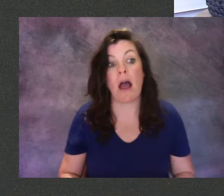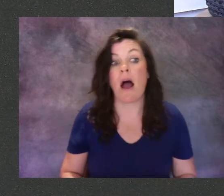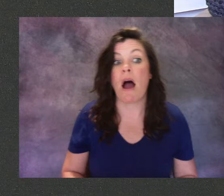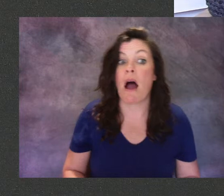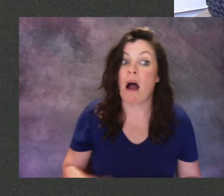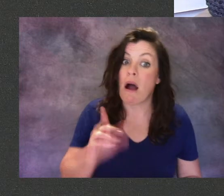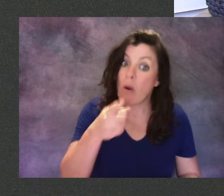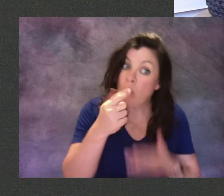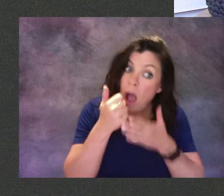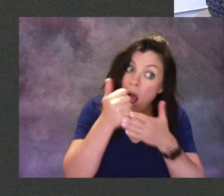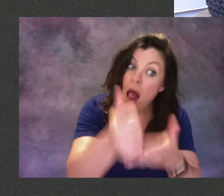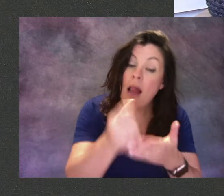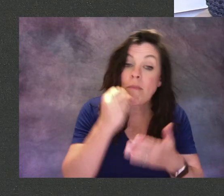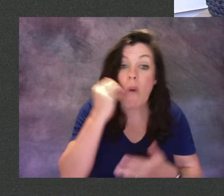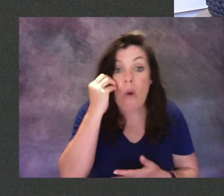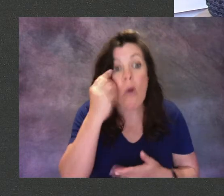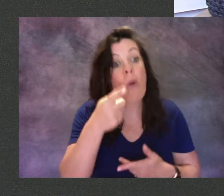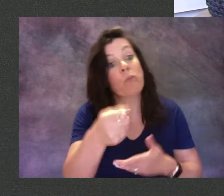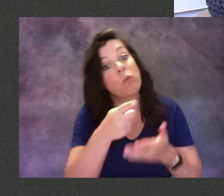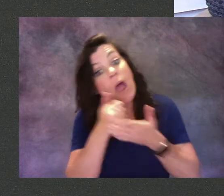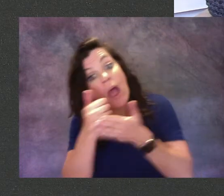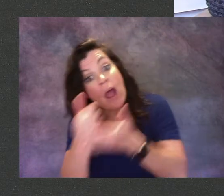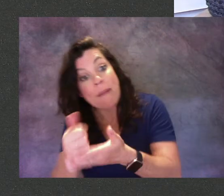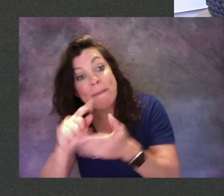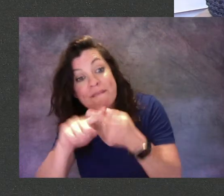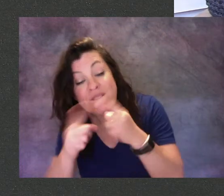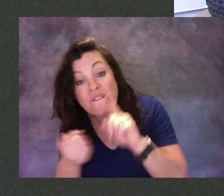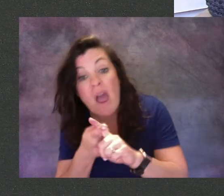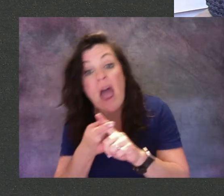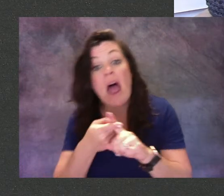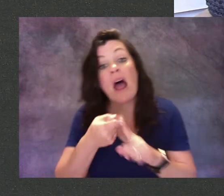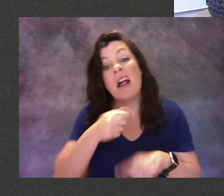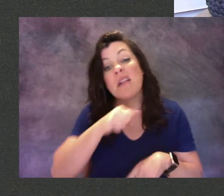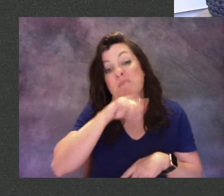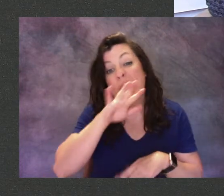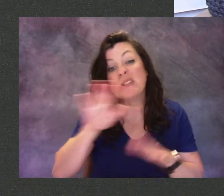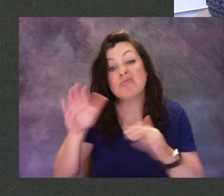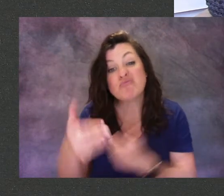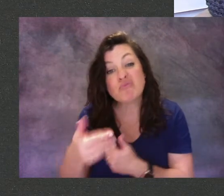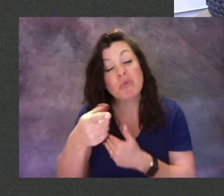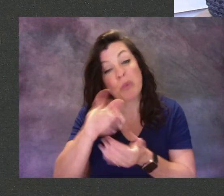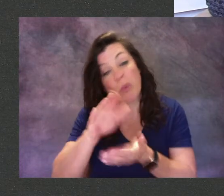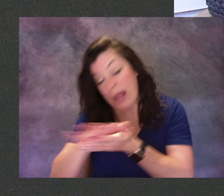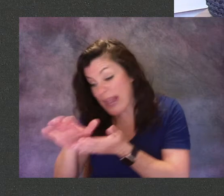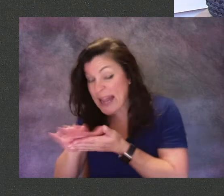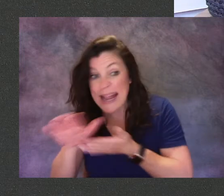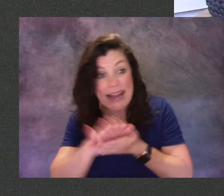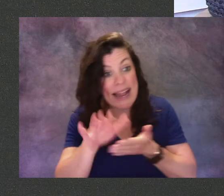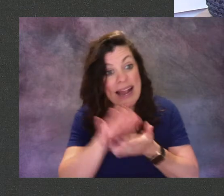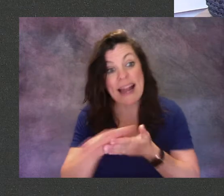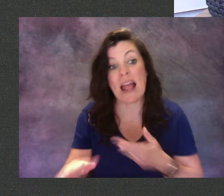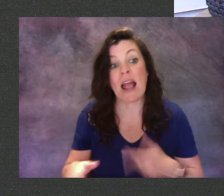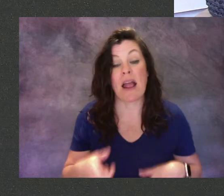"I helped a friend clean up their mess." Anything. You fill this bucket up,